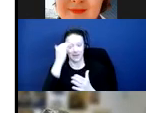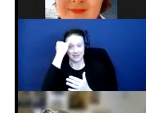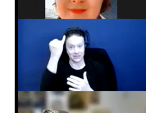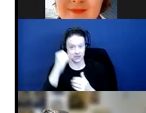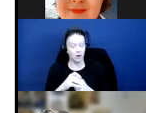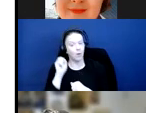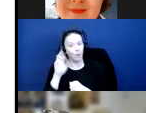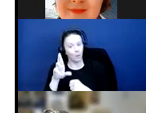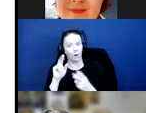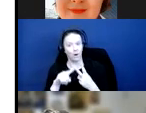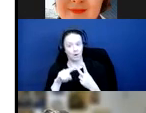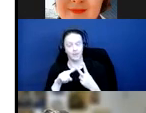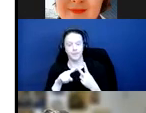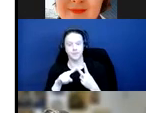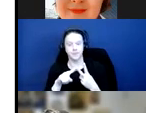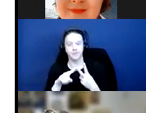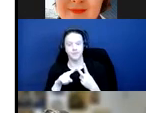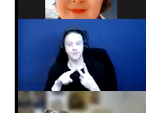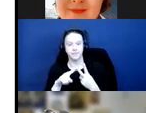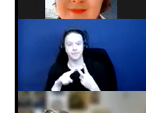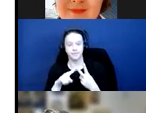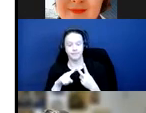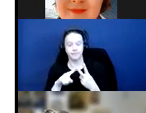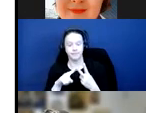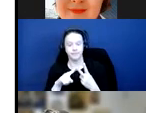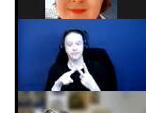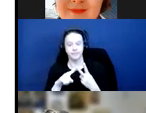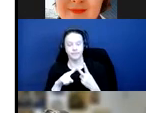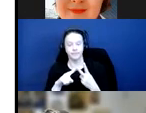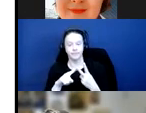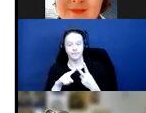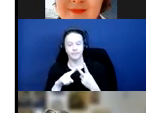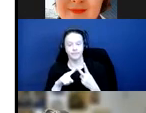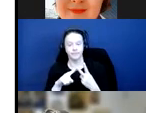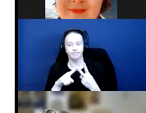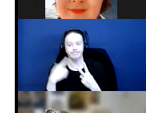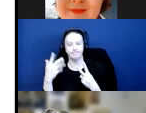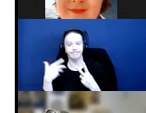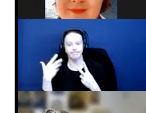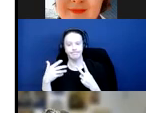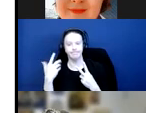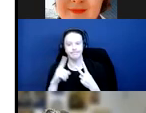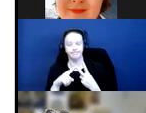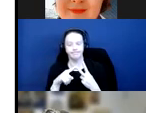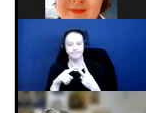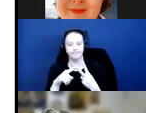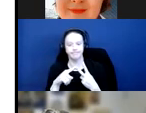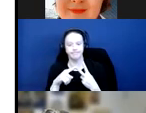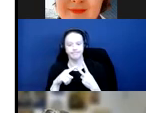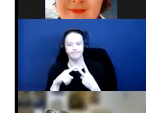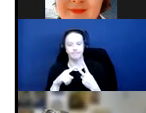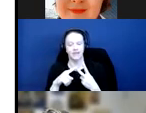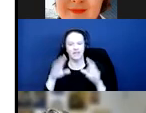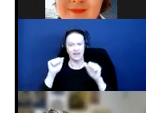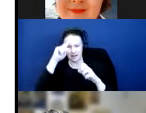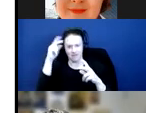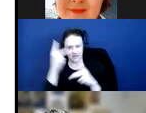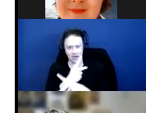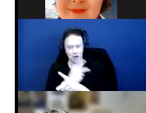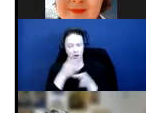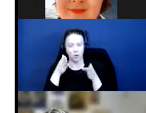or figure out a way to raise new funds